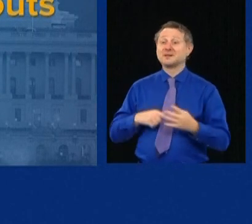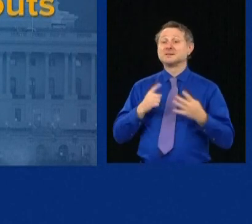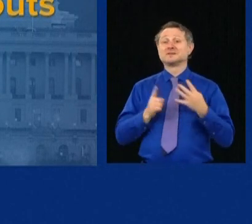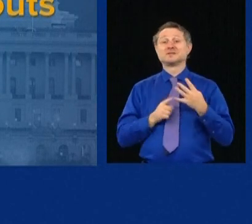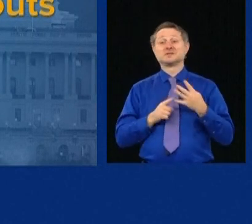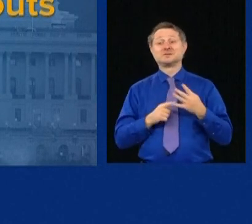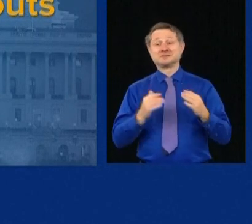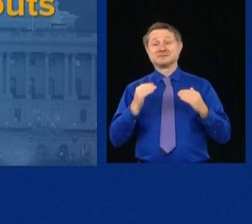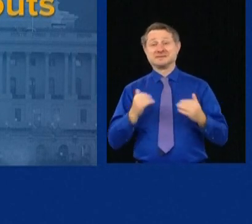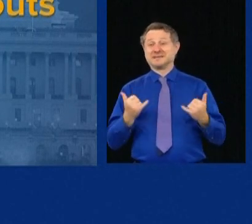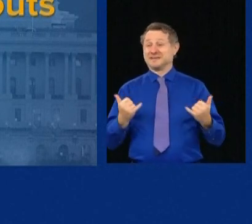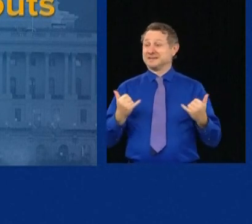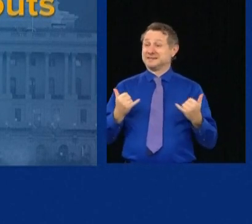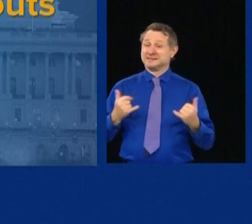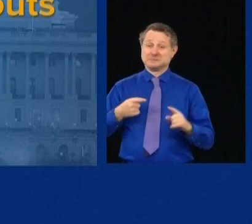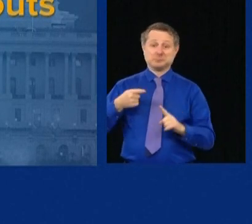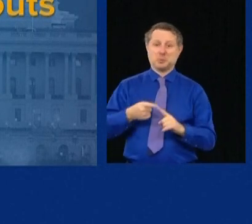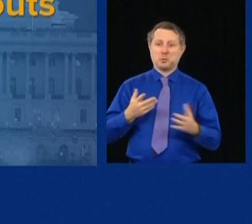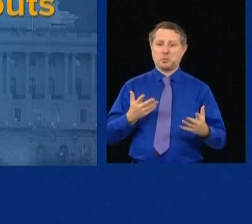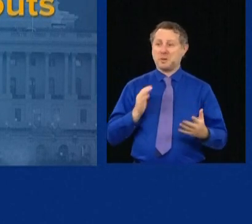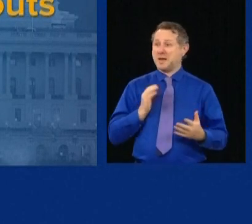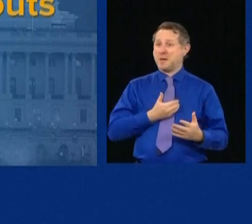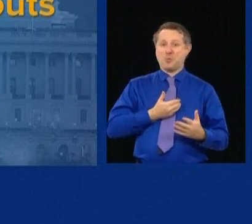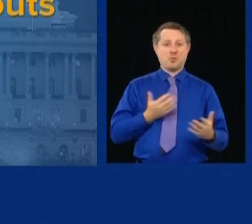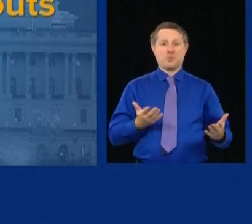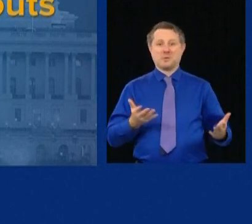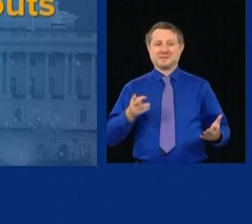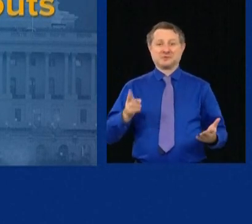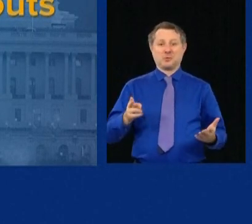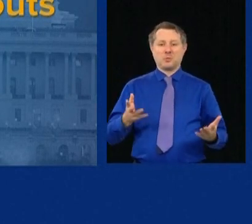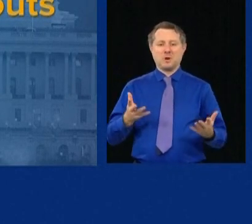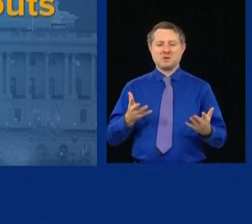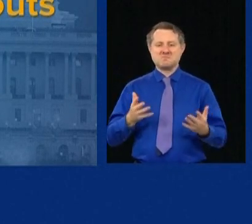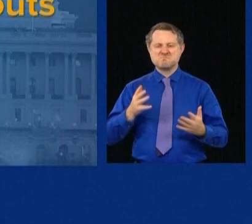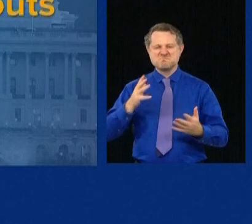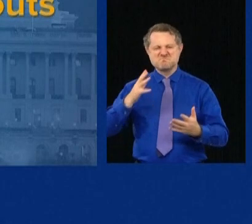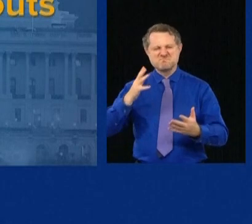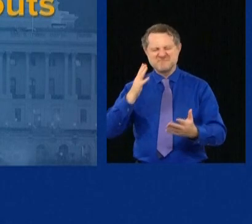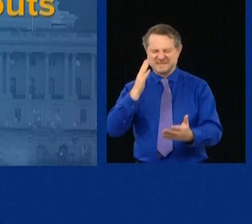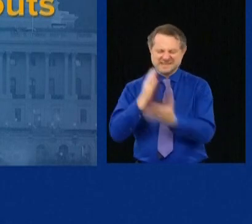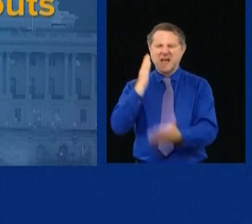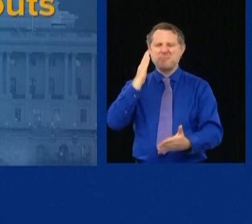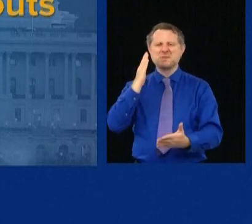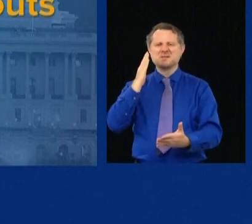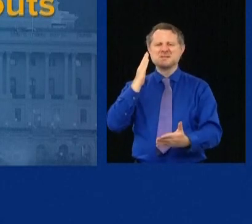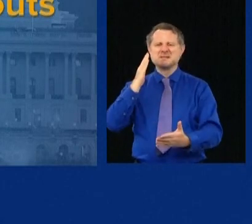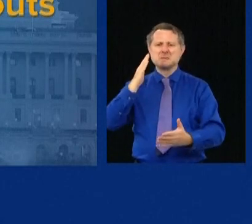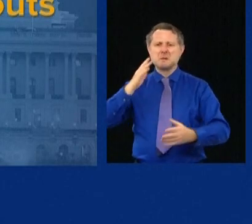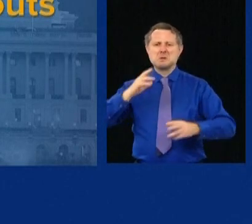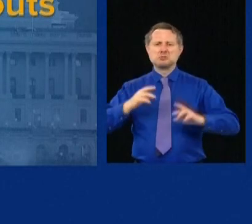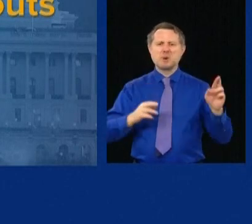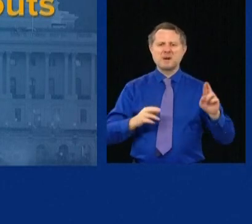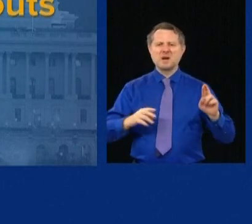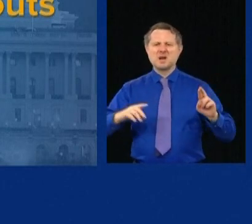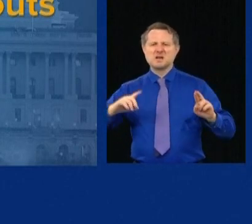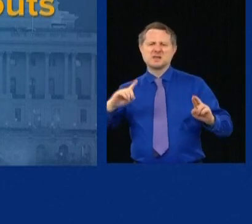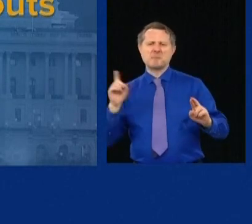SUBSIDIZE YOU LAYING OFF WORKERS. AND IT IS A MOMENT IN OUR MODERN